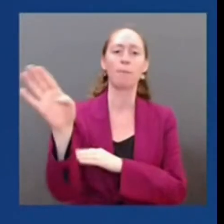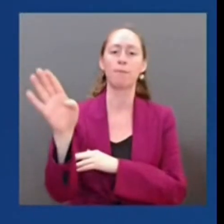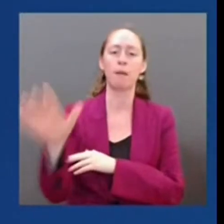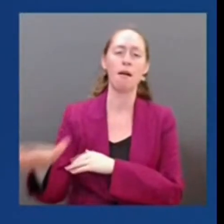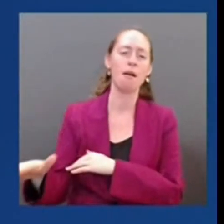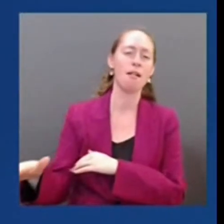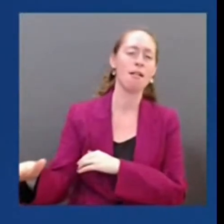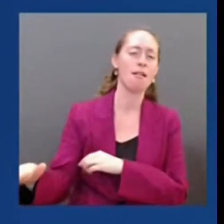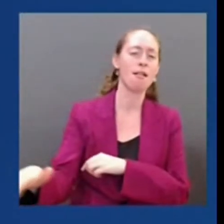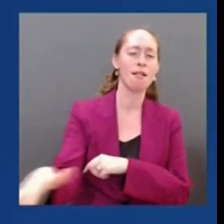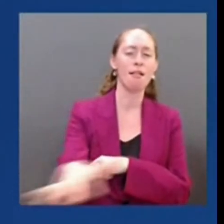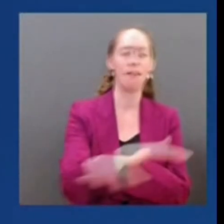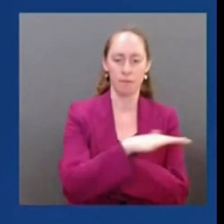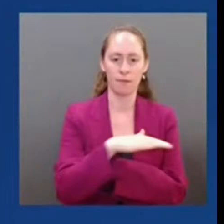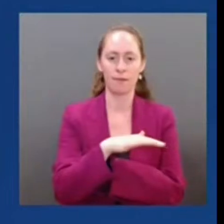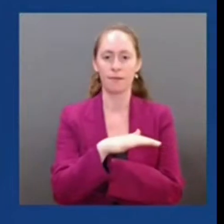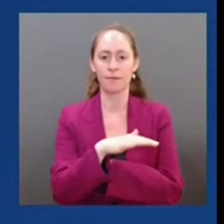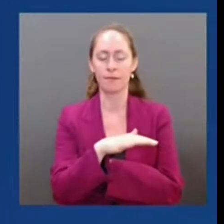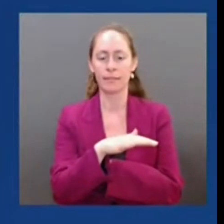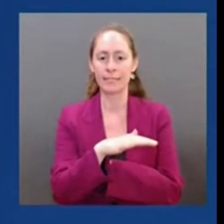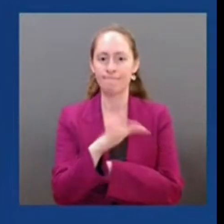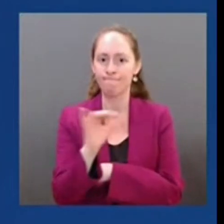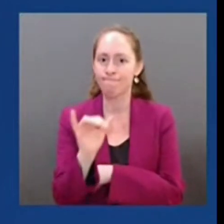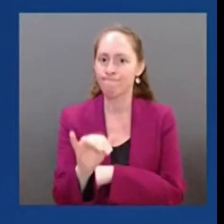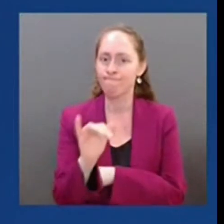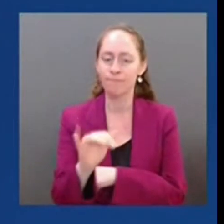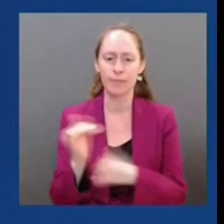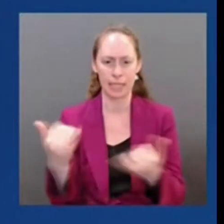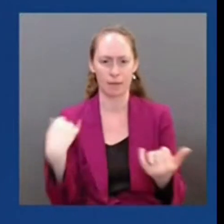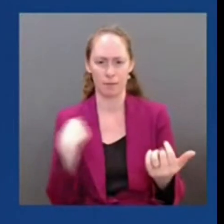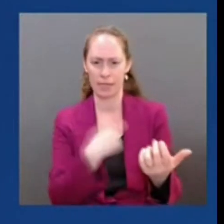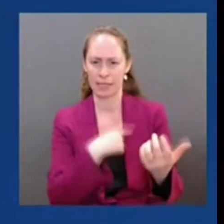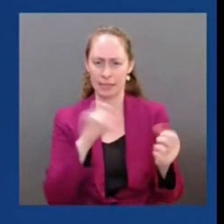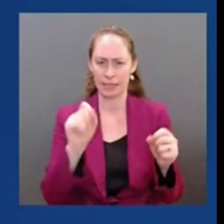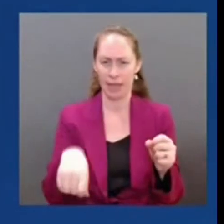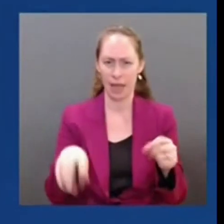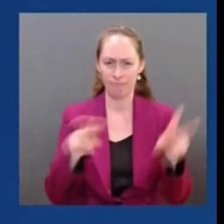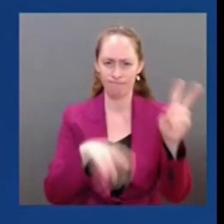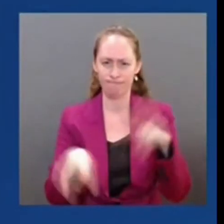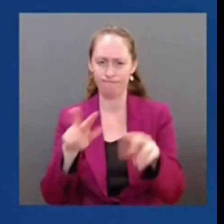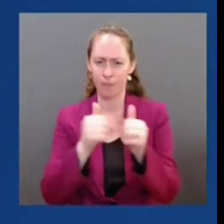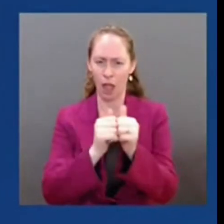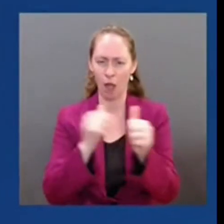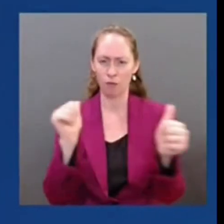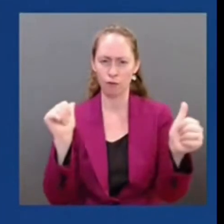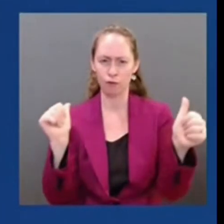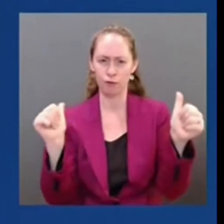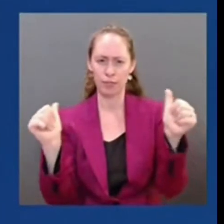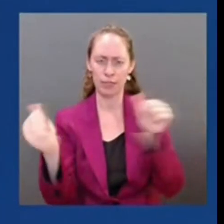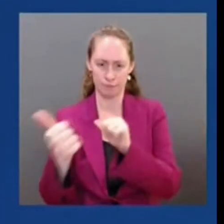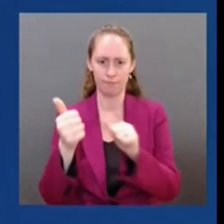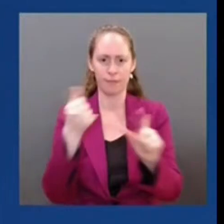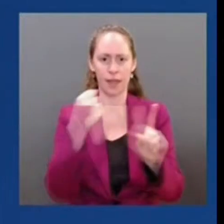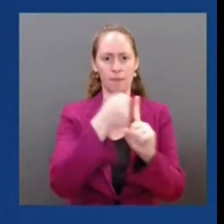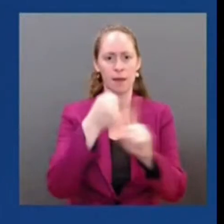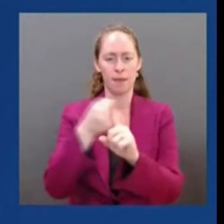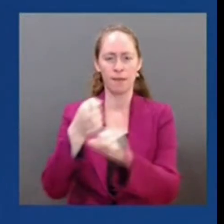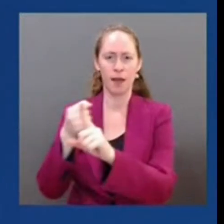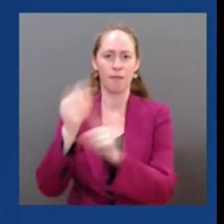OMICRON DOMINATE. HOW DOES THAT SPELL OUT WITH REGARD TO THE DIFFERENT WAVES